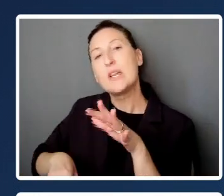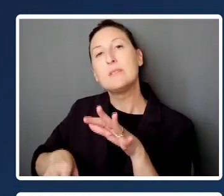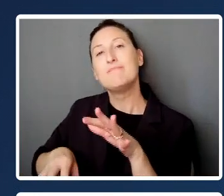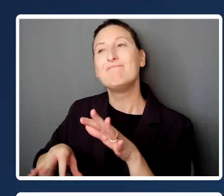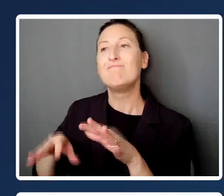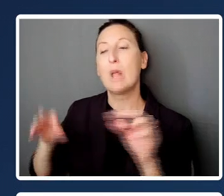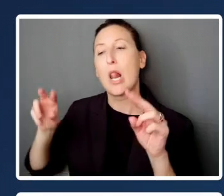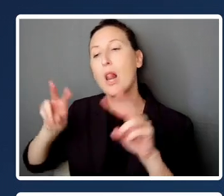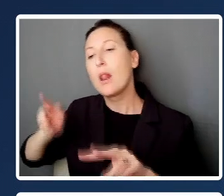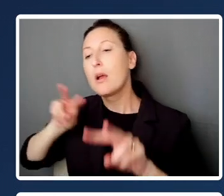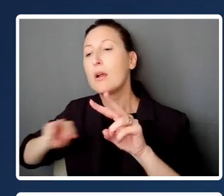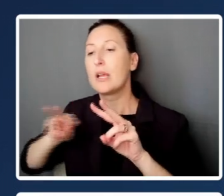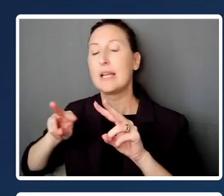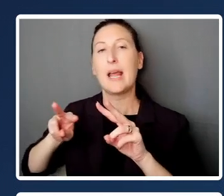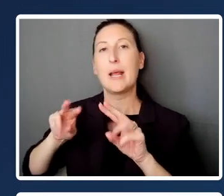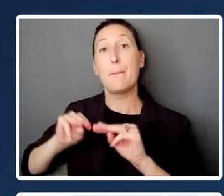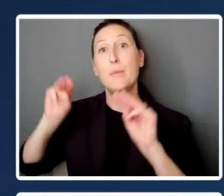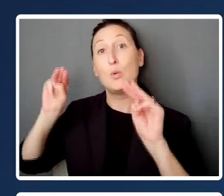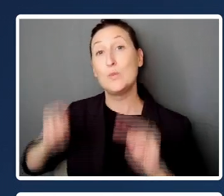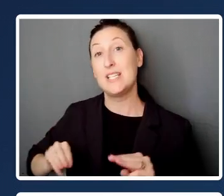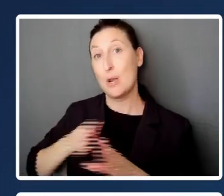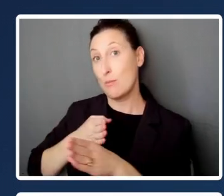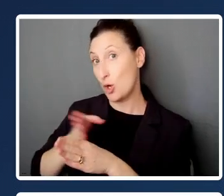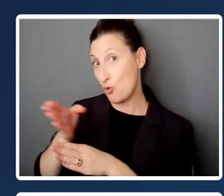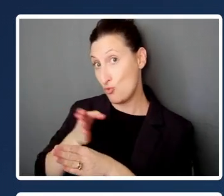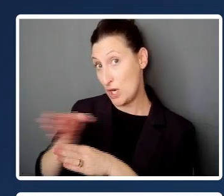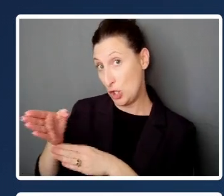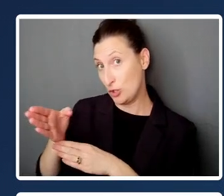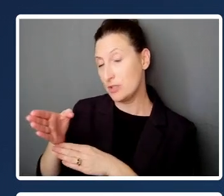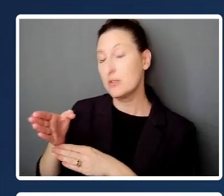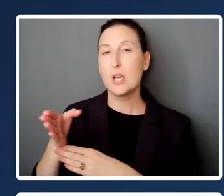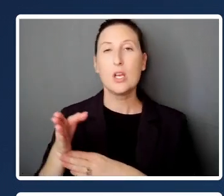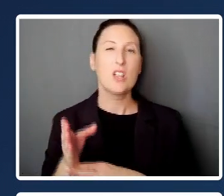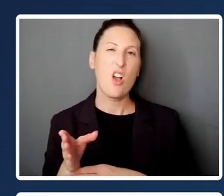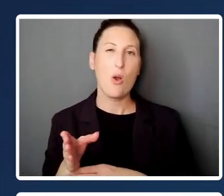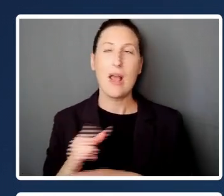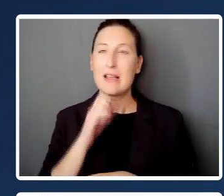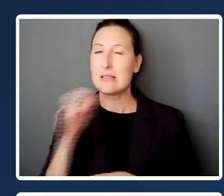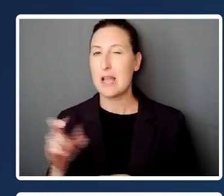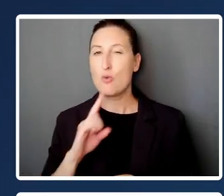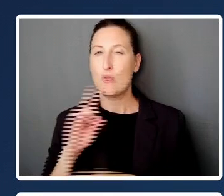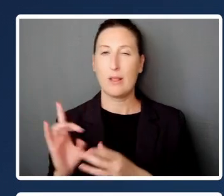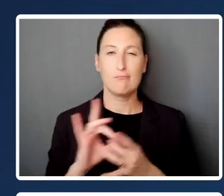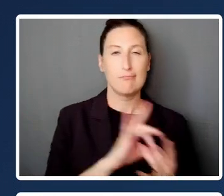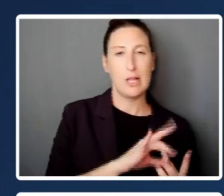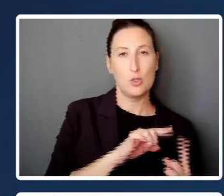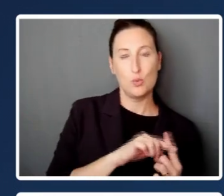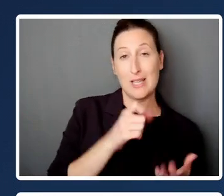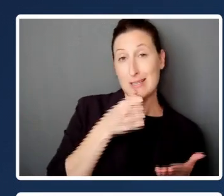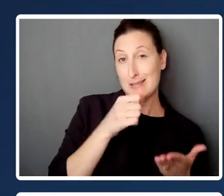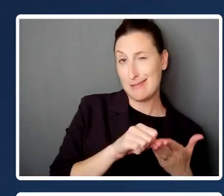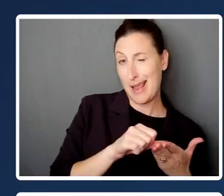but it was a nice way to just sort of jumpstart something with them and just kind of explore